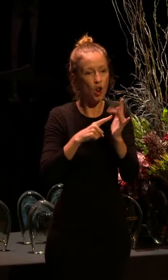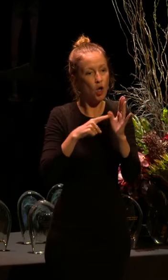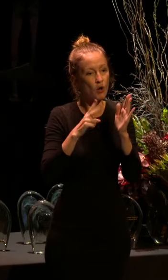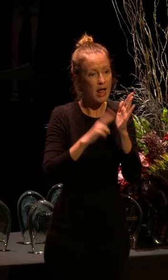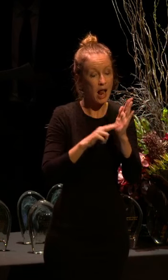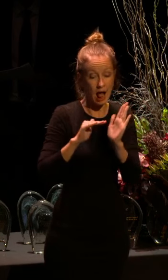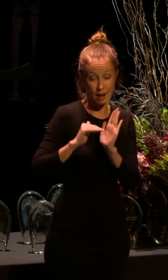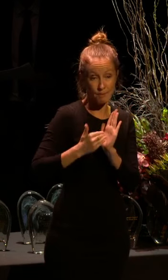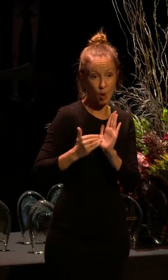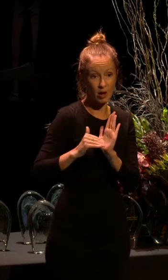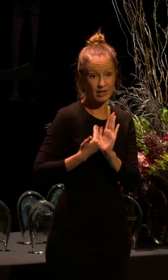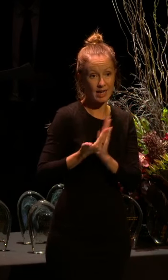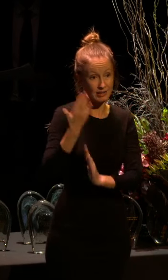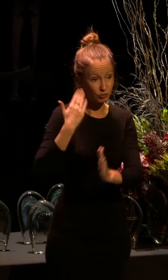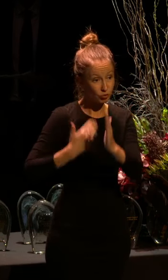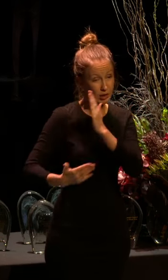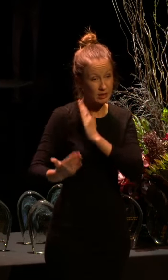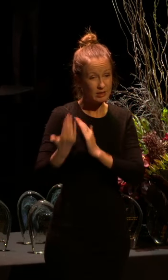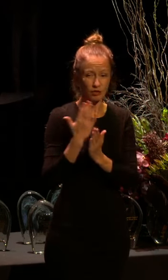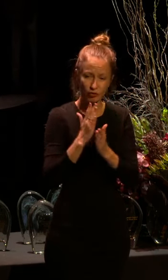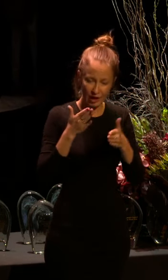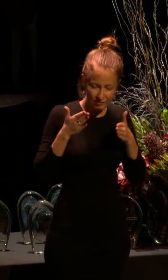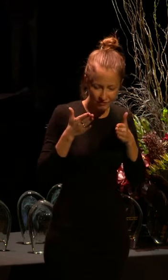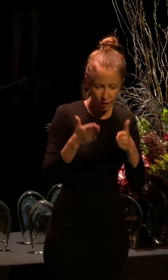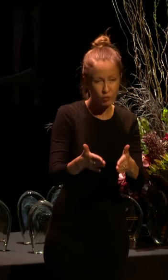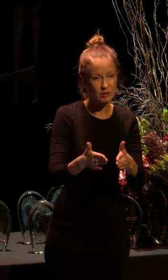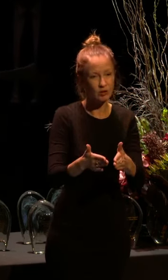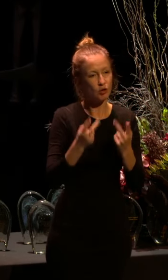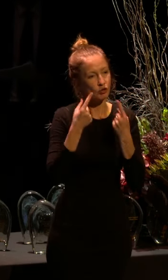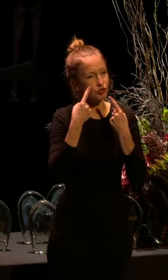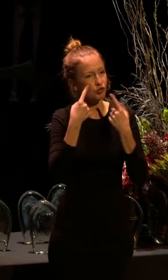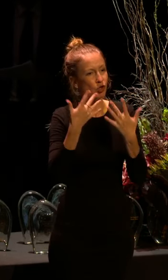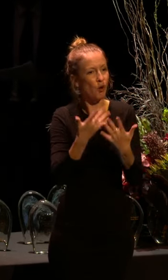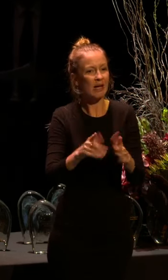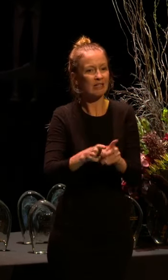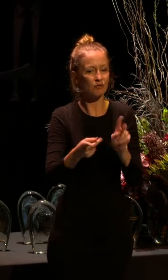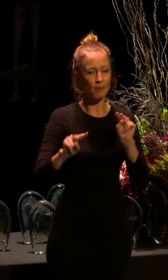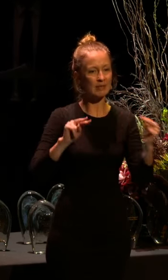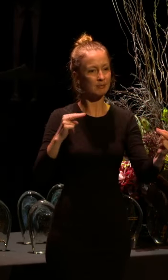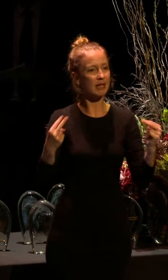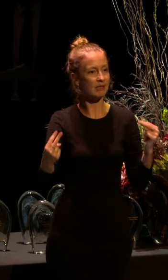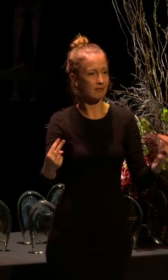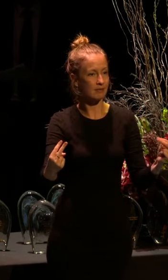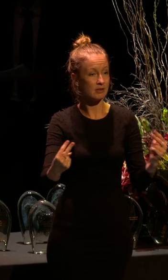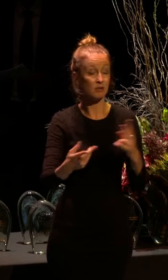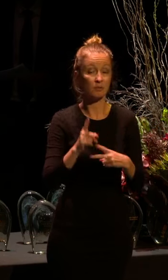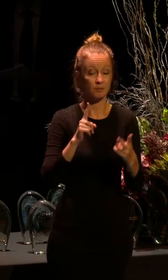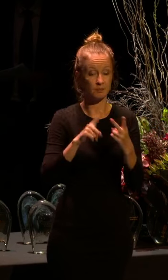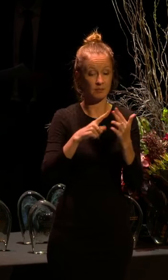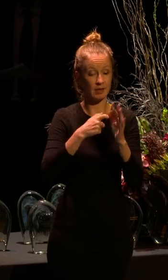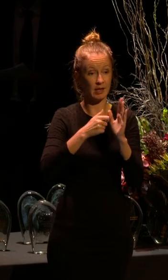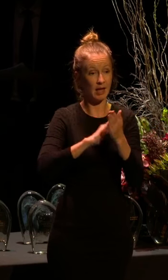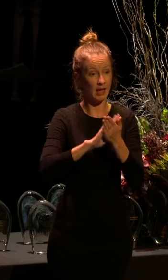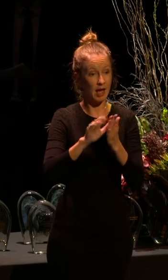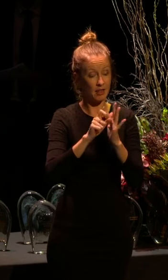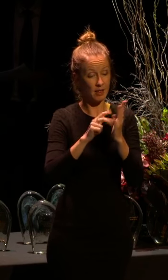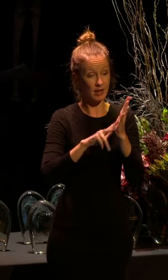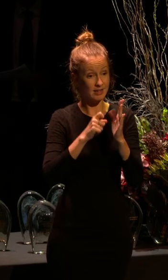and sharp focus on showing us alternative perspectives. Kath Duncan - artist, writer, provocateur,